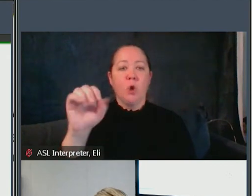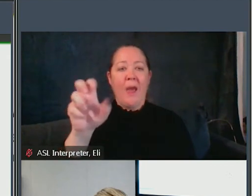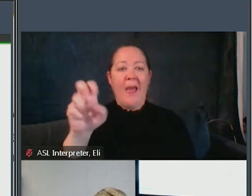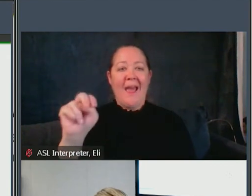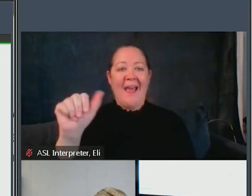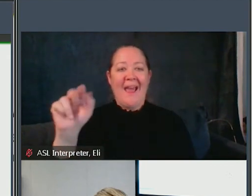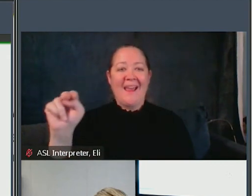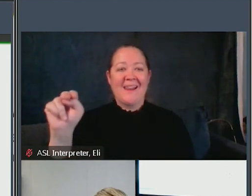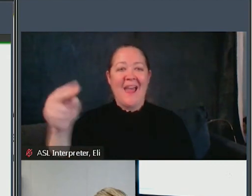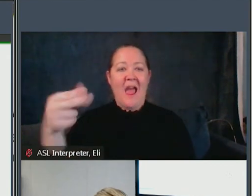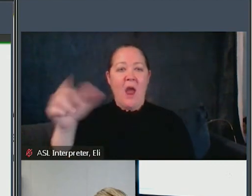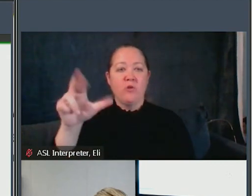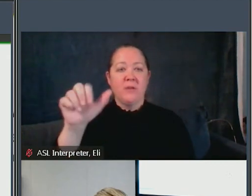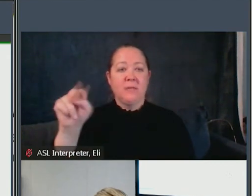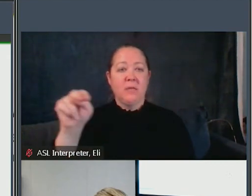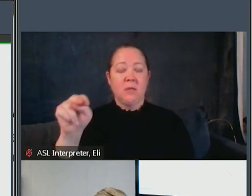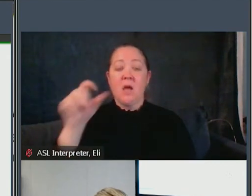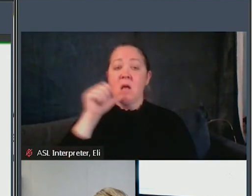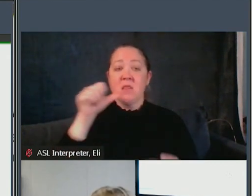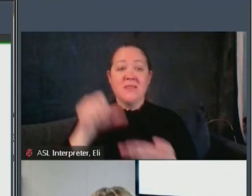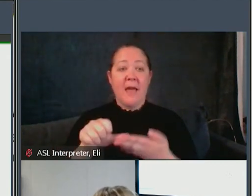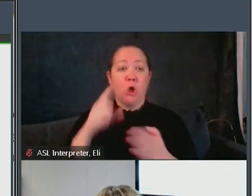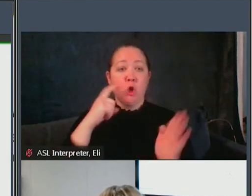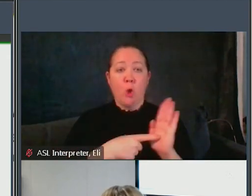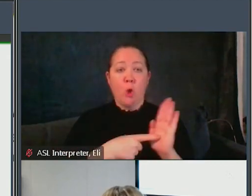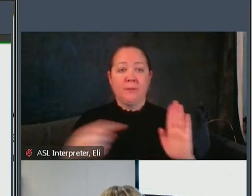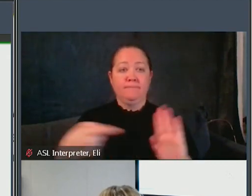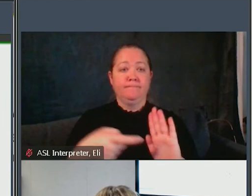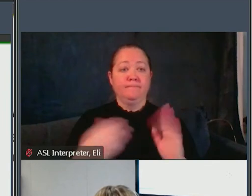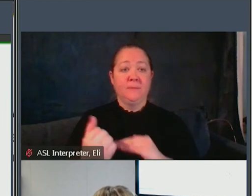Although I live within the boundaries of the city of seat pleasant.